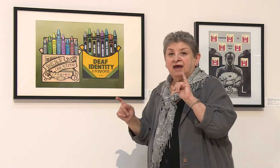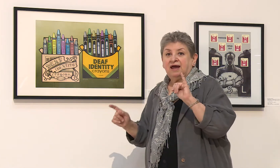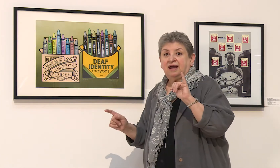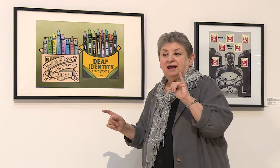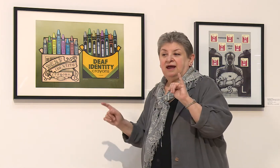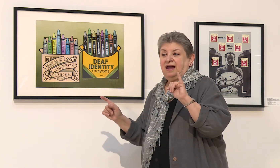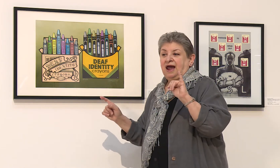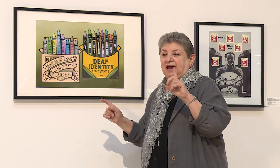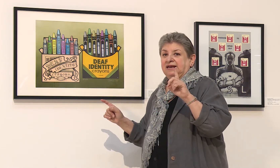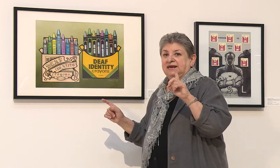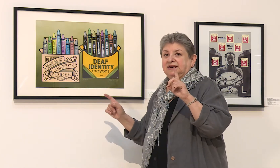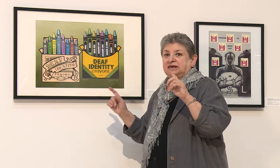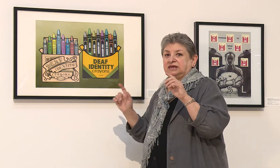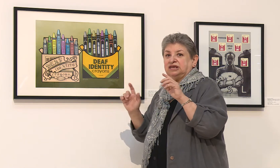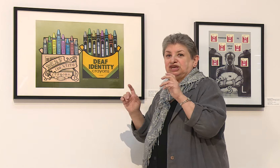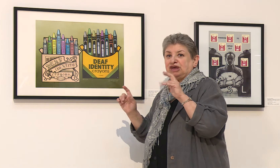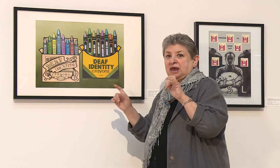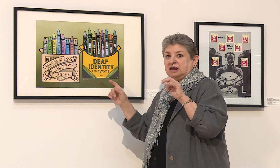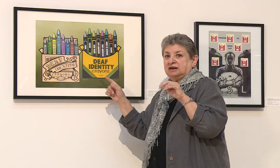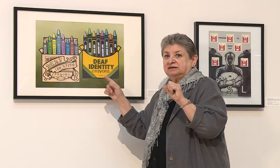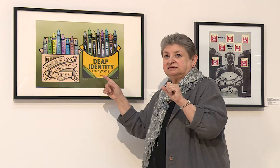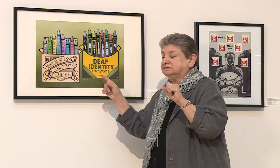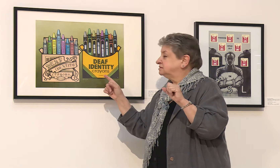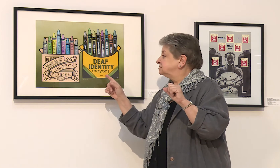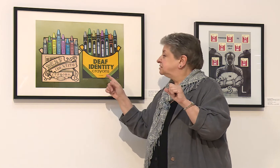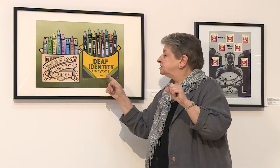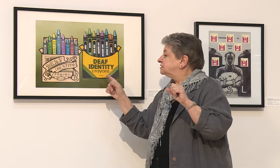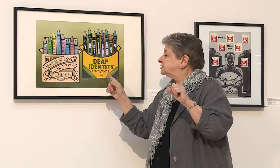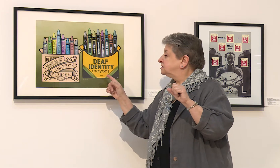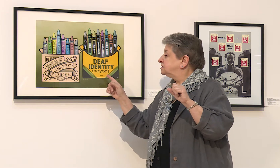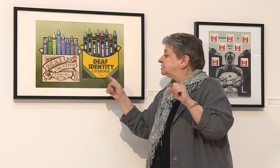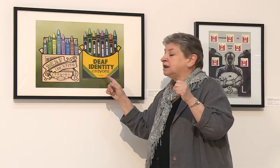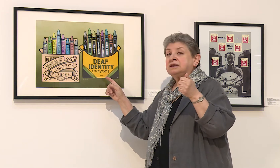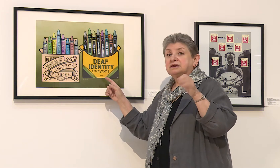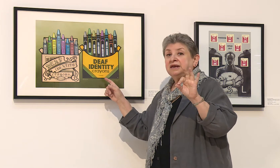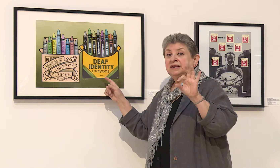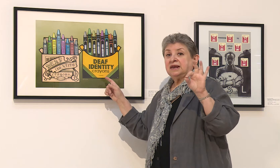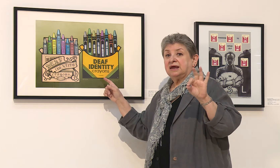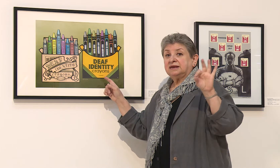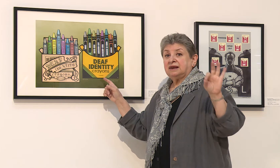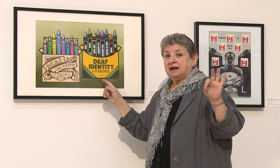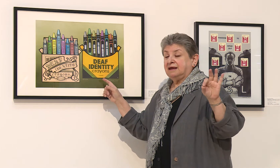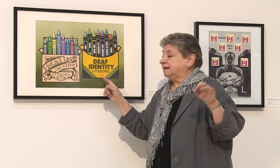On the right, you see Deaf Identity Crayons, 1999.